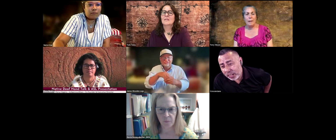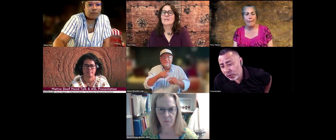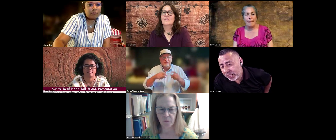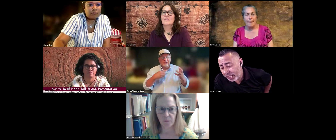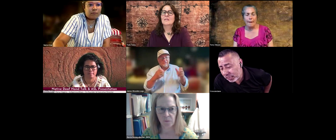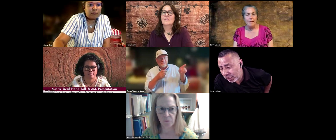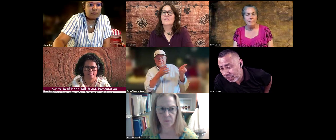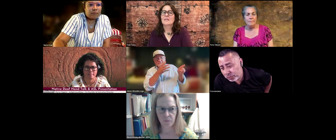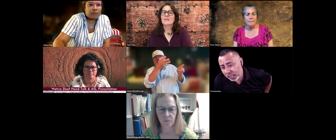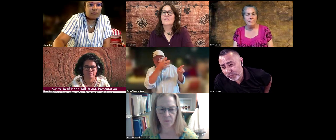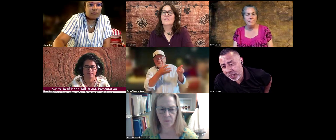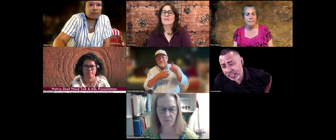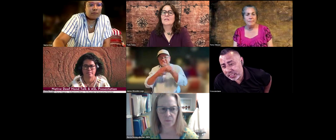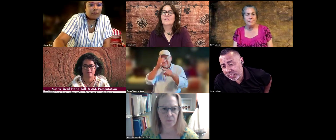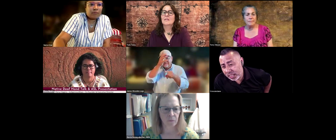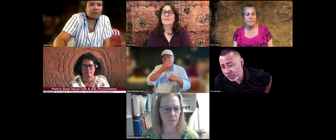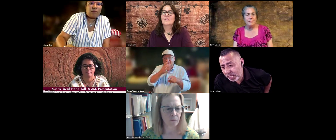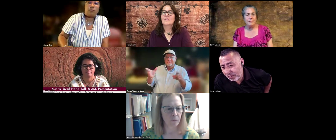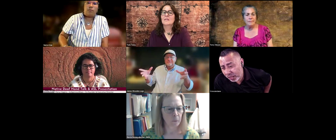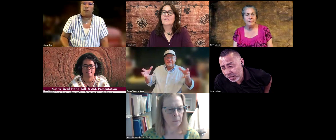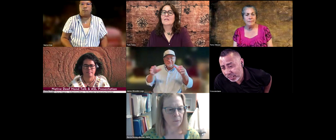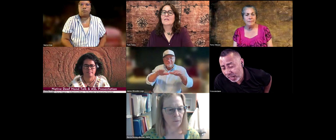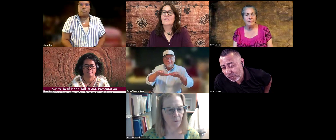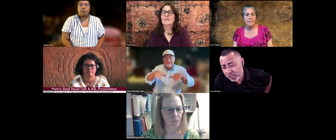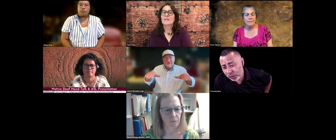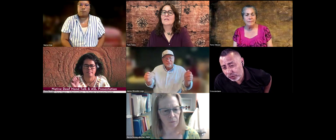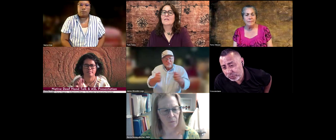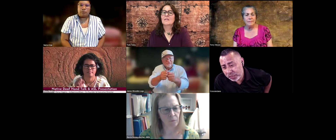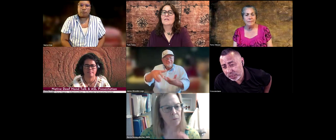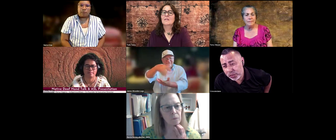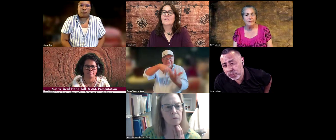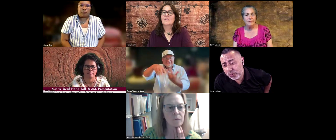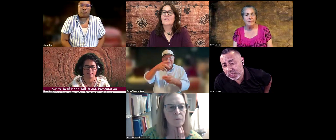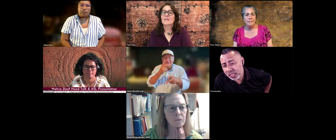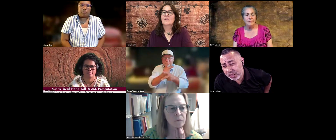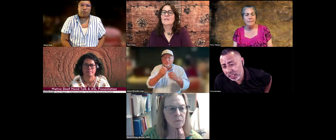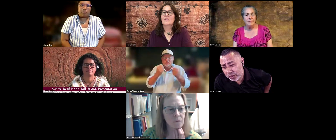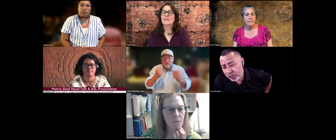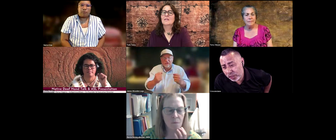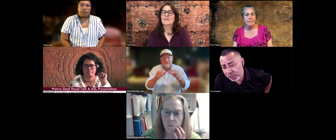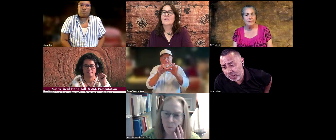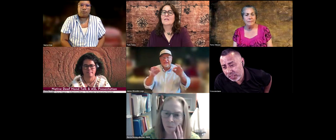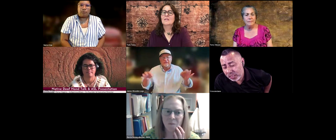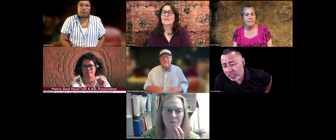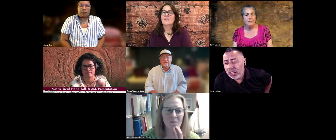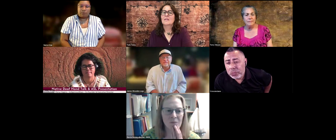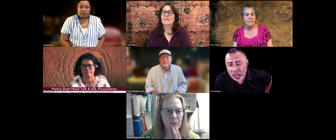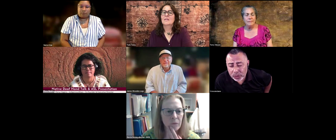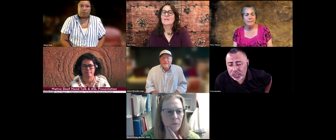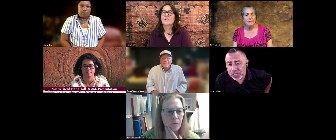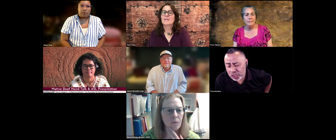I don't want any child to be left behind just like I was in left behind. I was included because there was so much sign language around me.